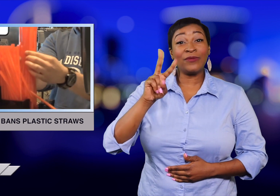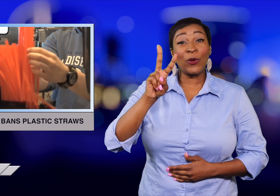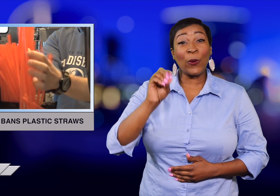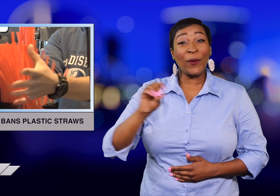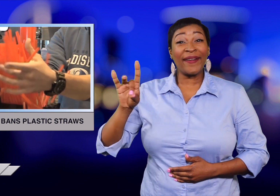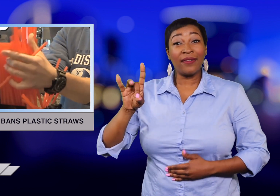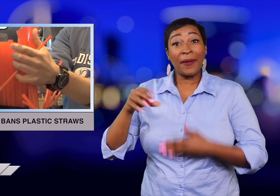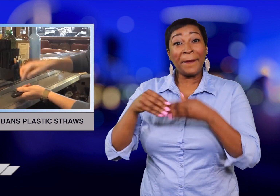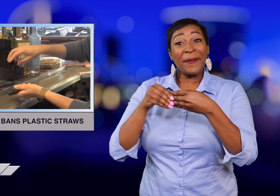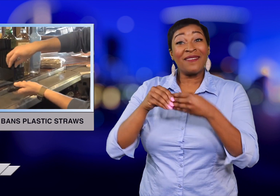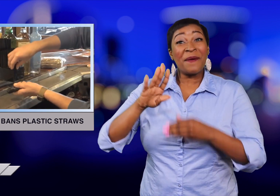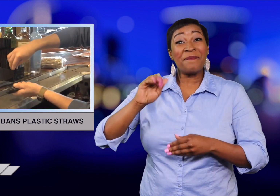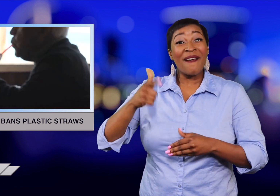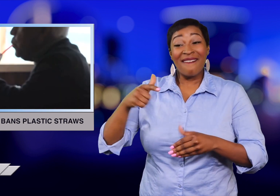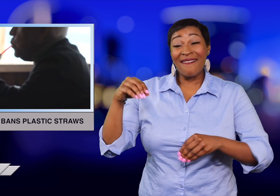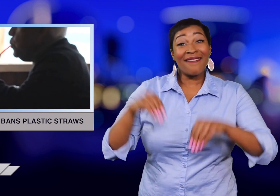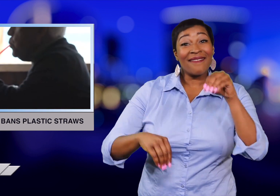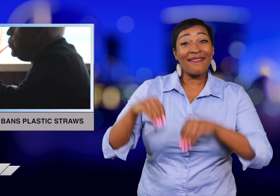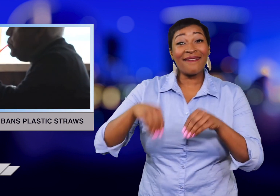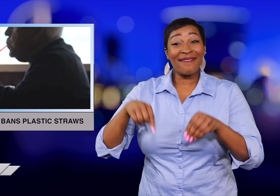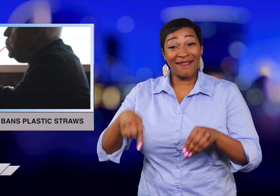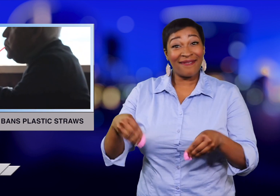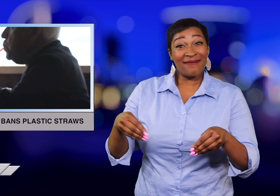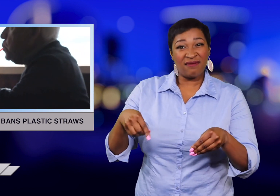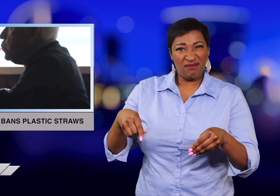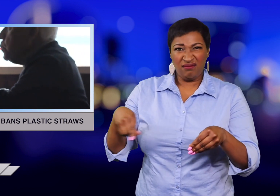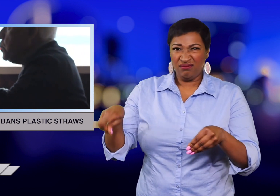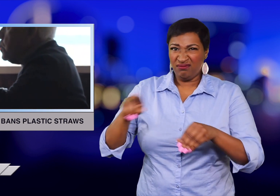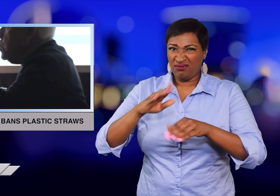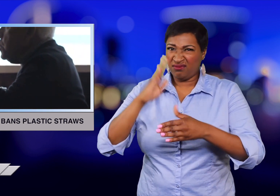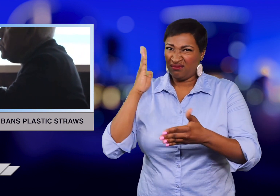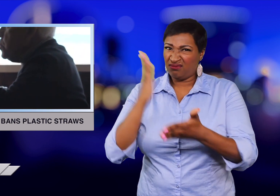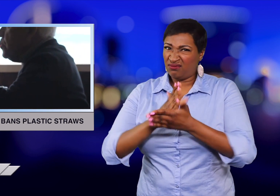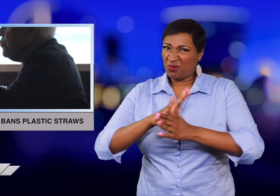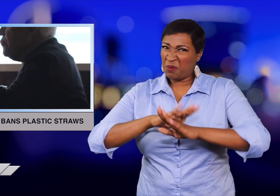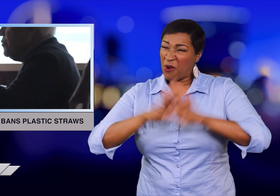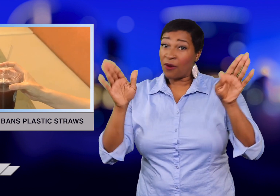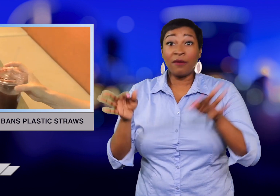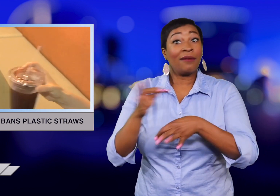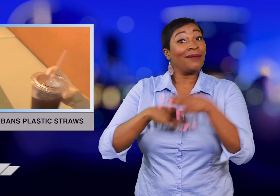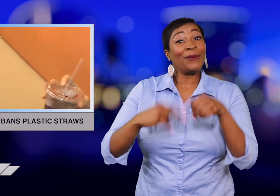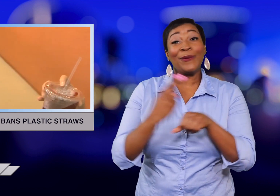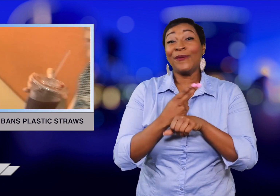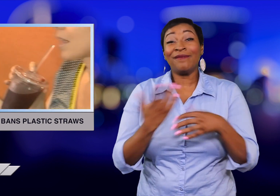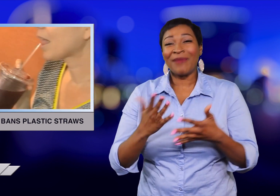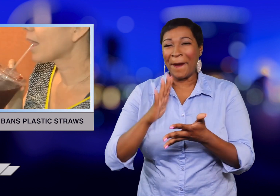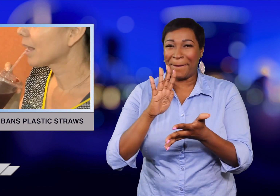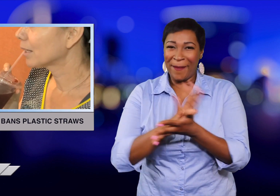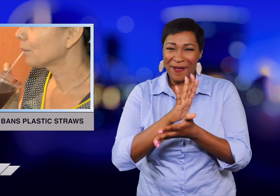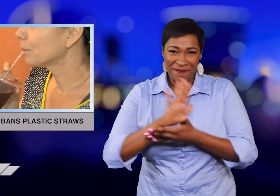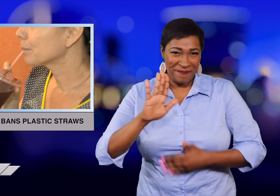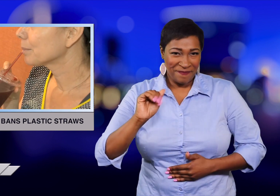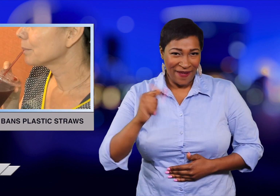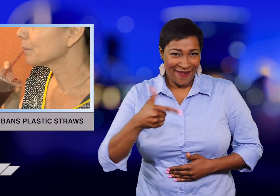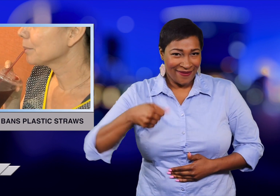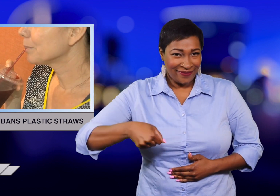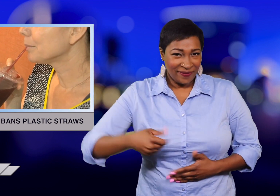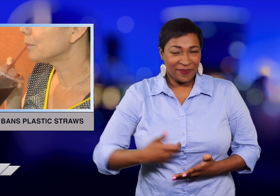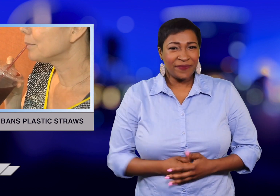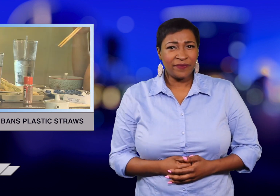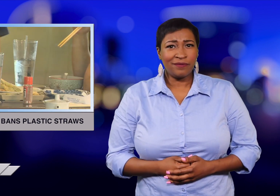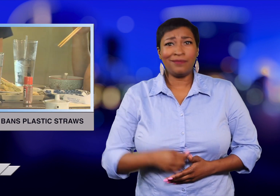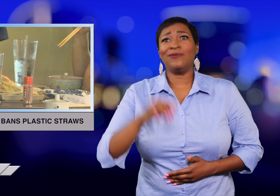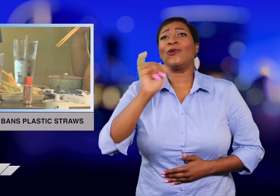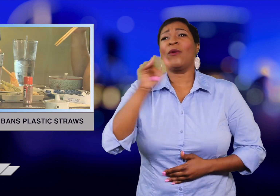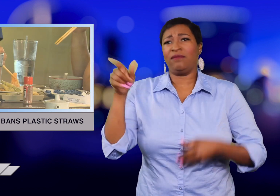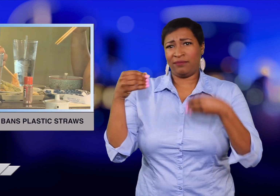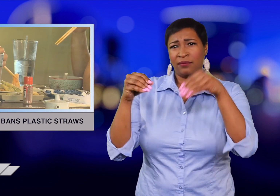In 2008 they stopped offering disposable plastic bags and now offer paper bags.